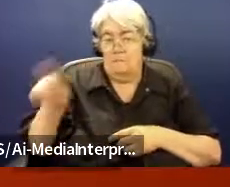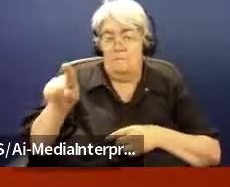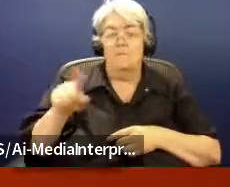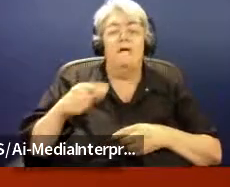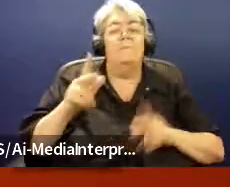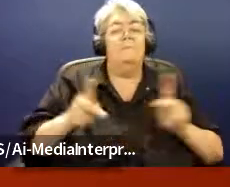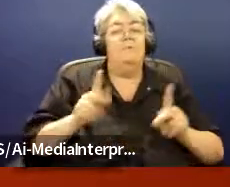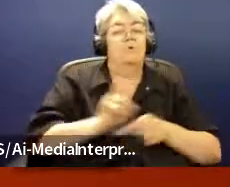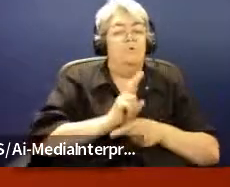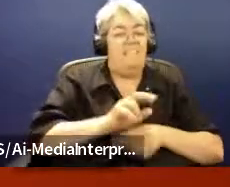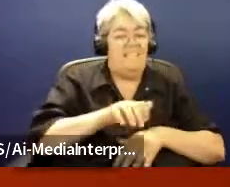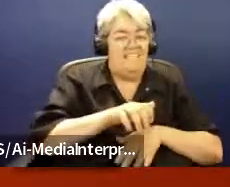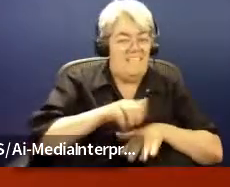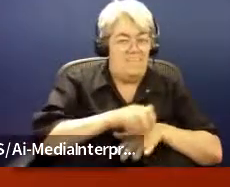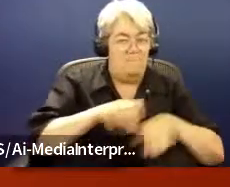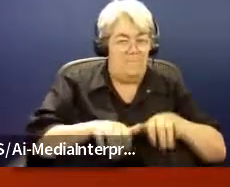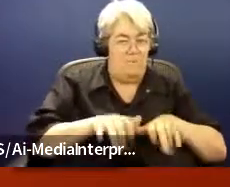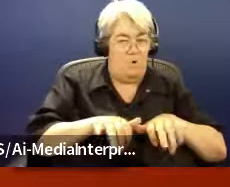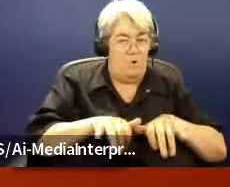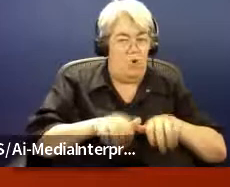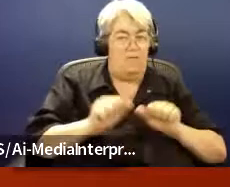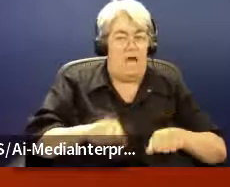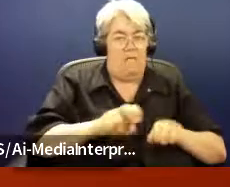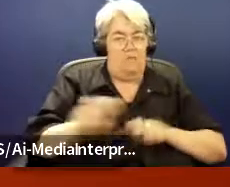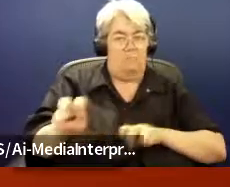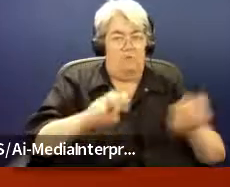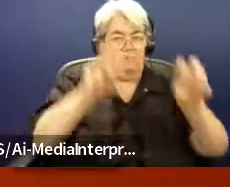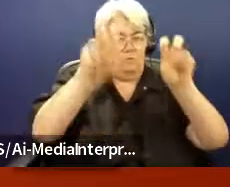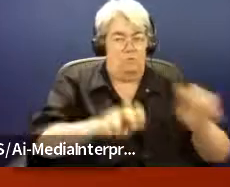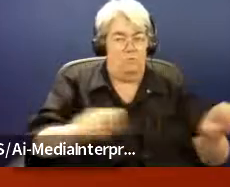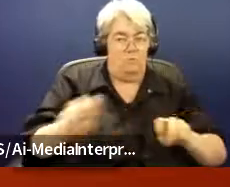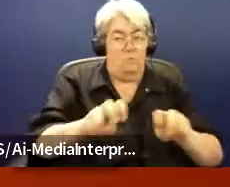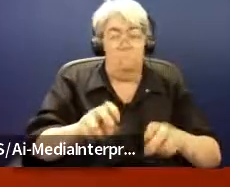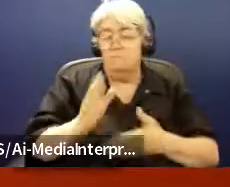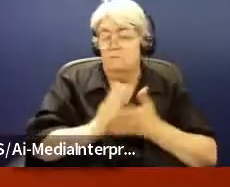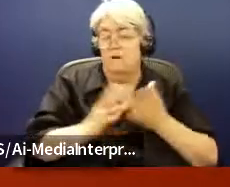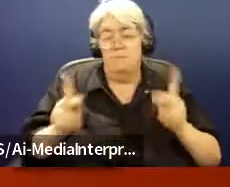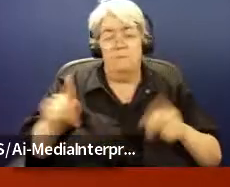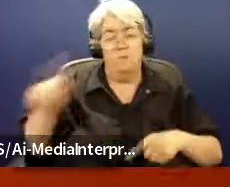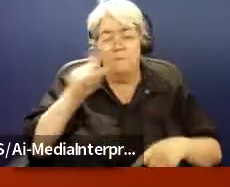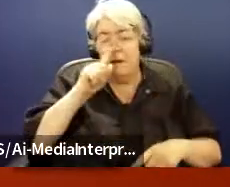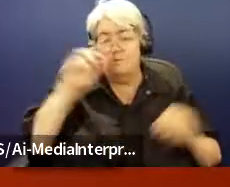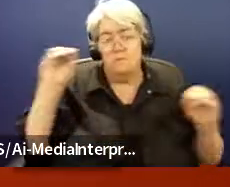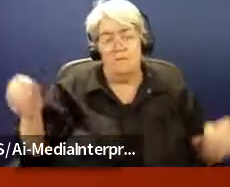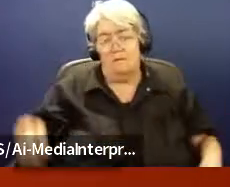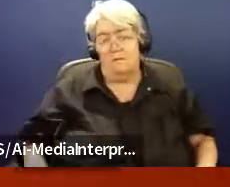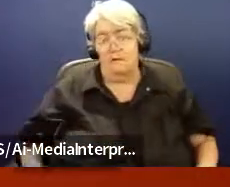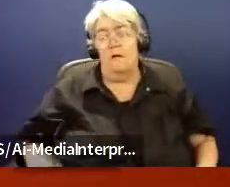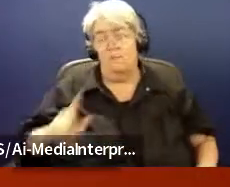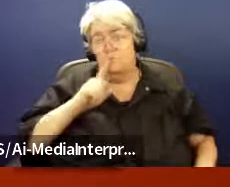going down in a descending order. Next making sure all sites and applications are